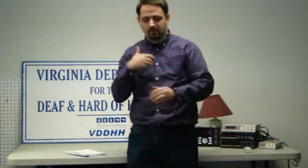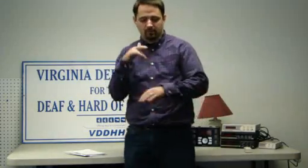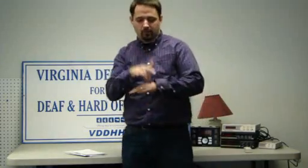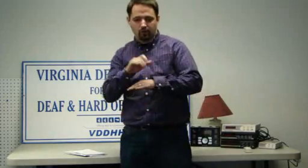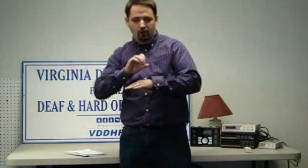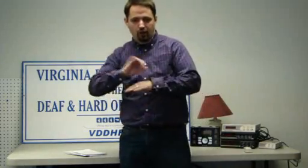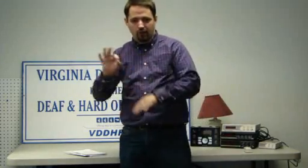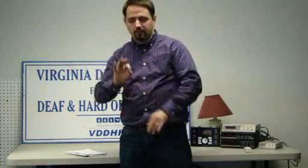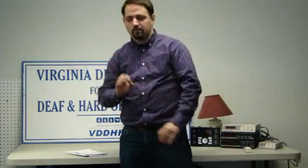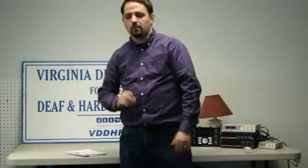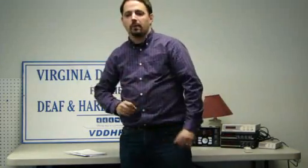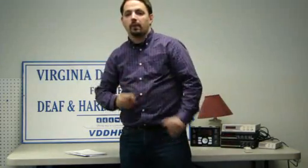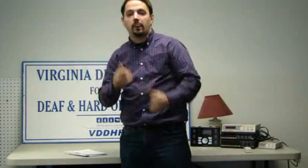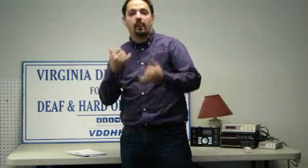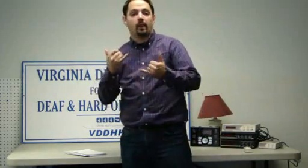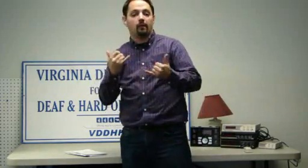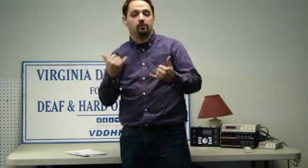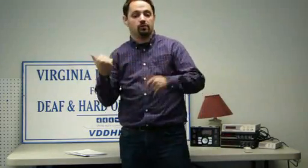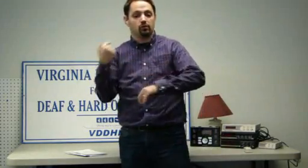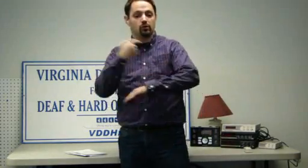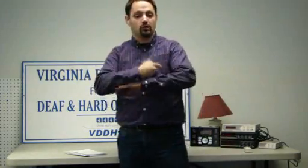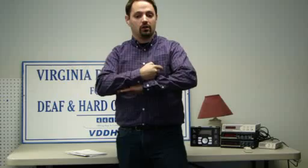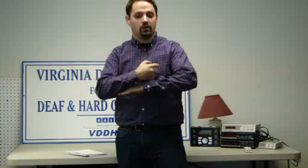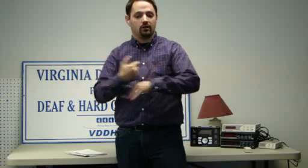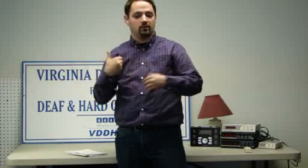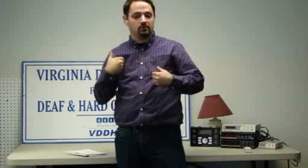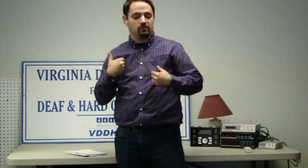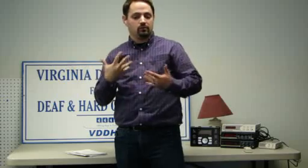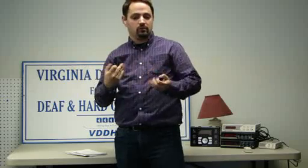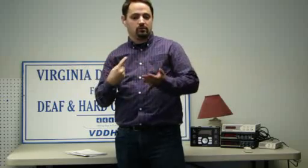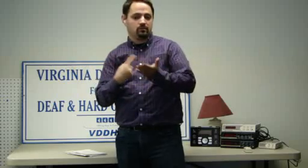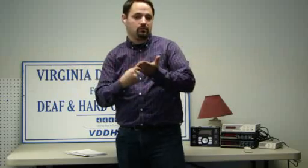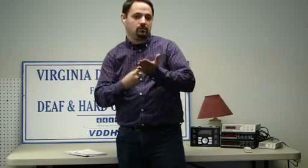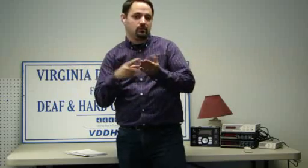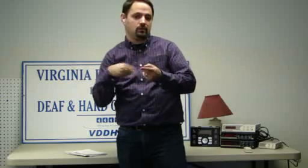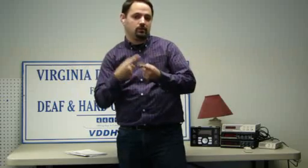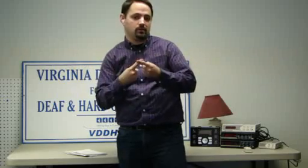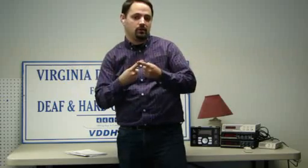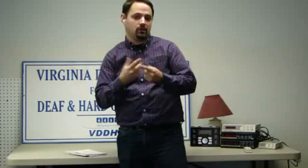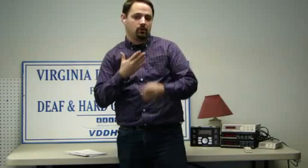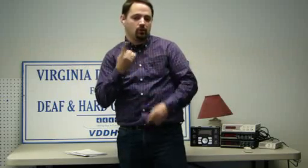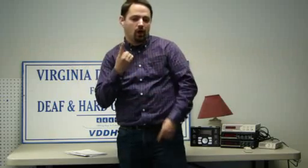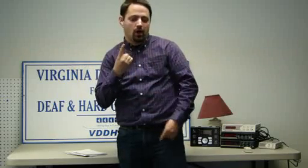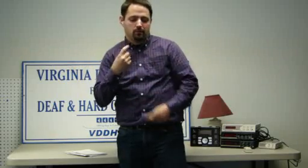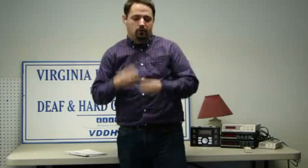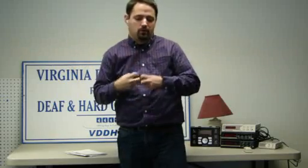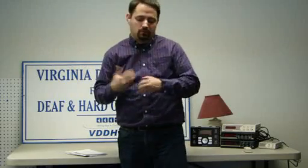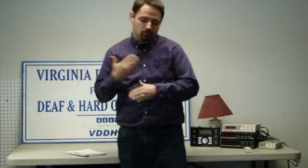Finished flashing... Turned off the switches. Now, today, I want to discuss